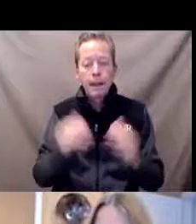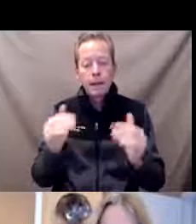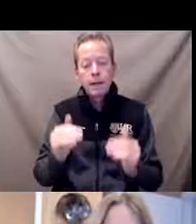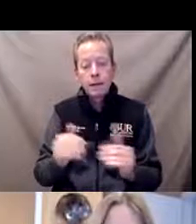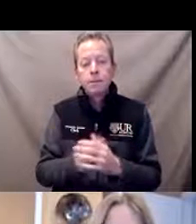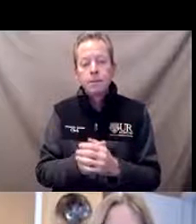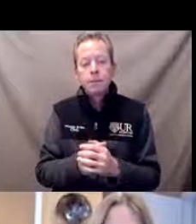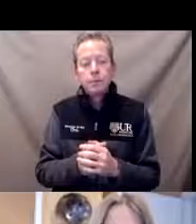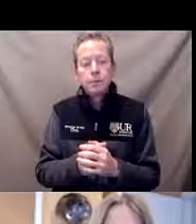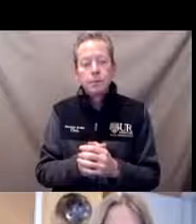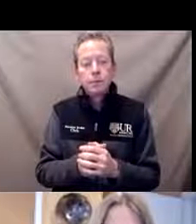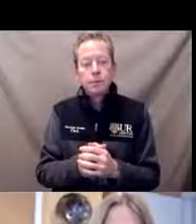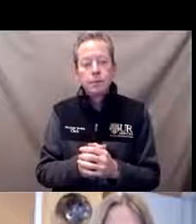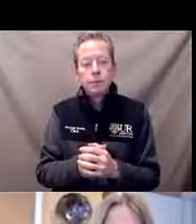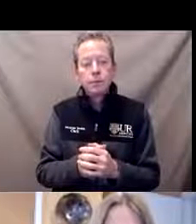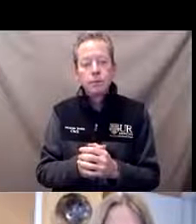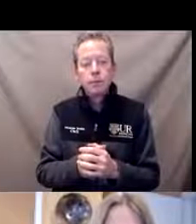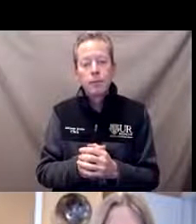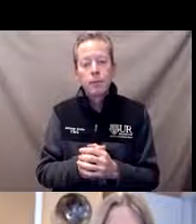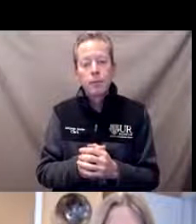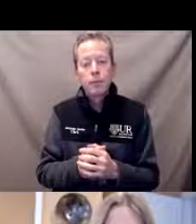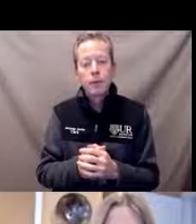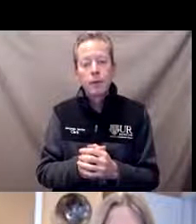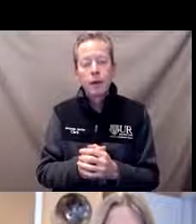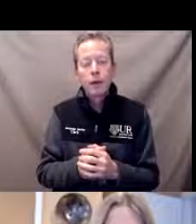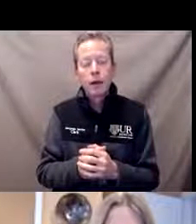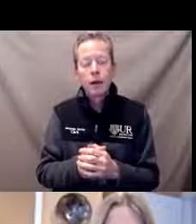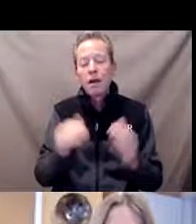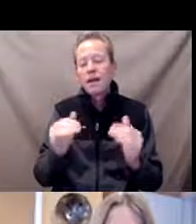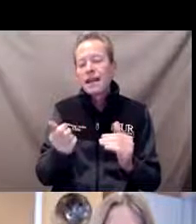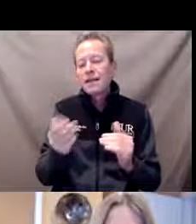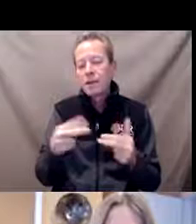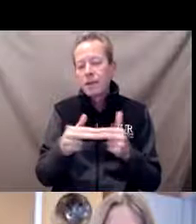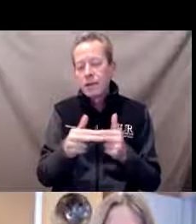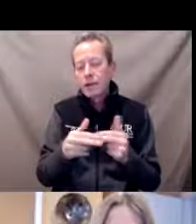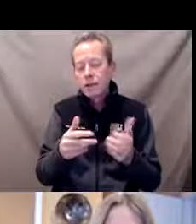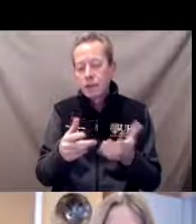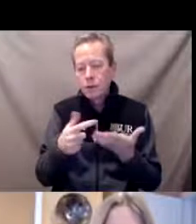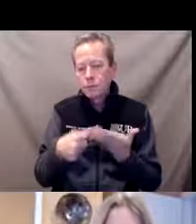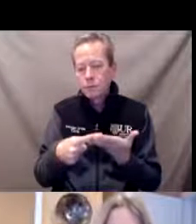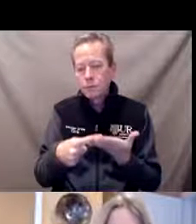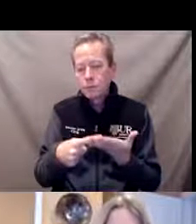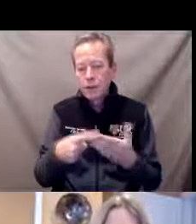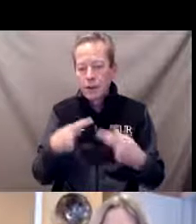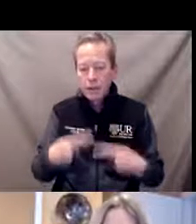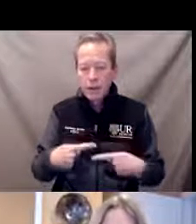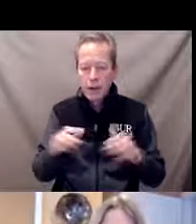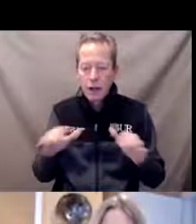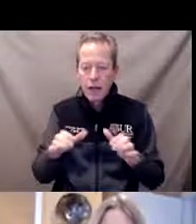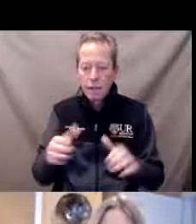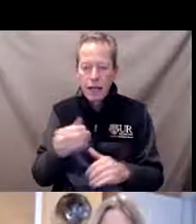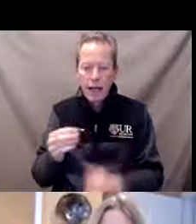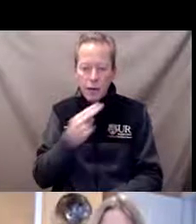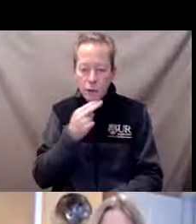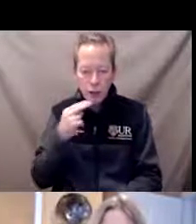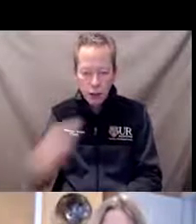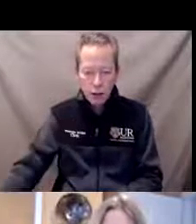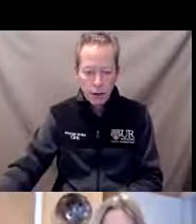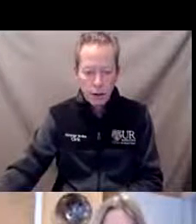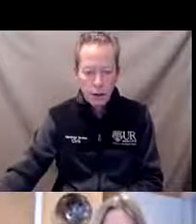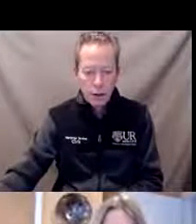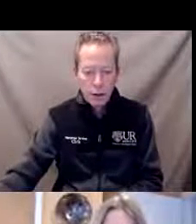In the next couple of slides, I just wanted to talk about physical activity and nutrition.